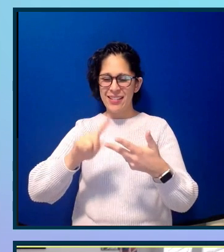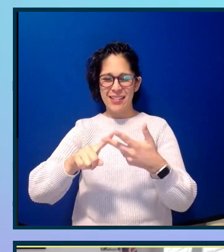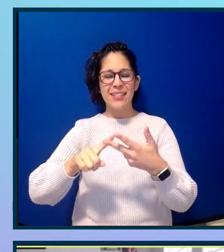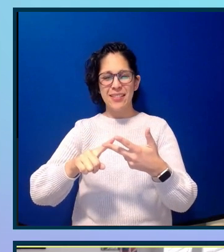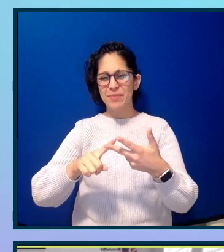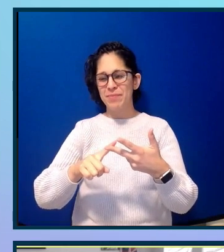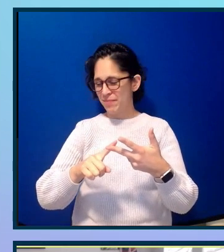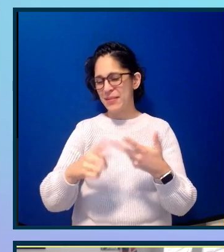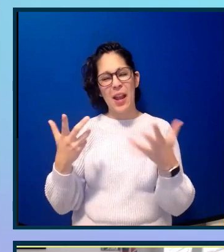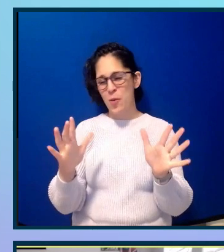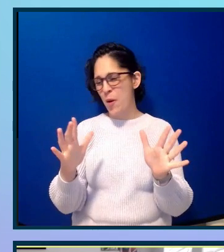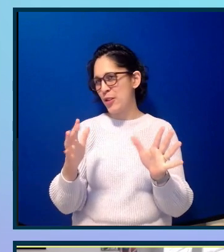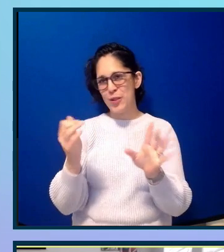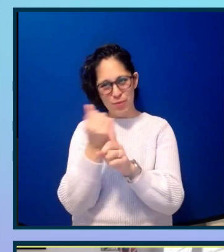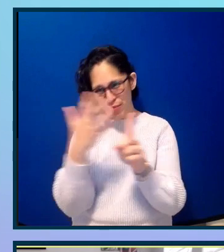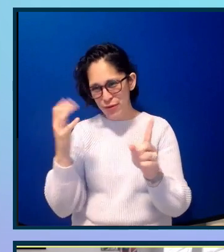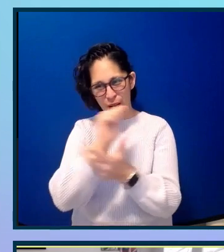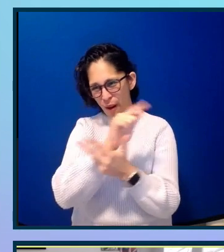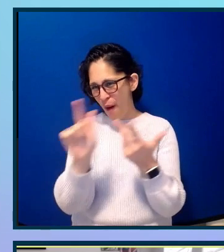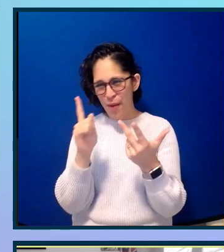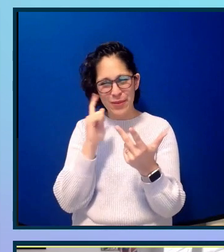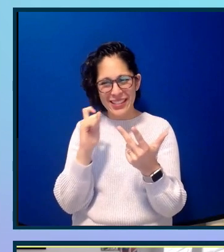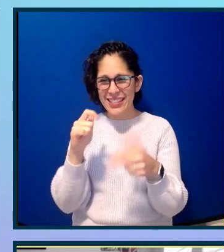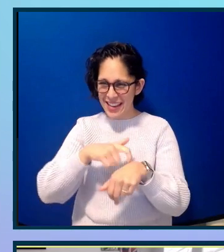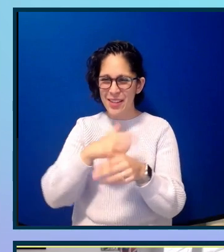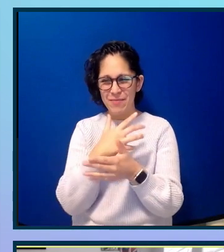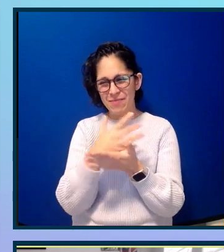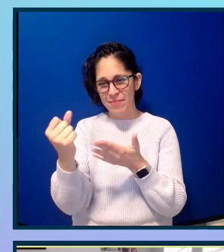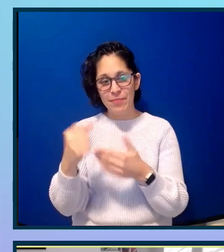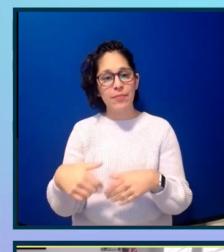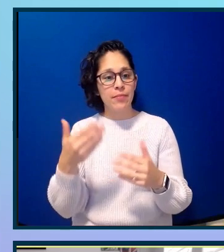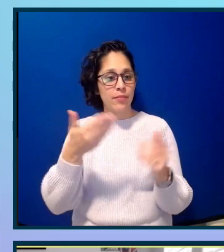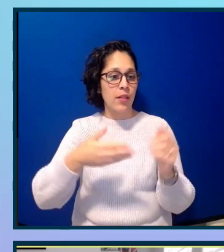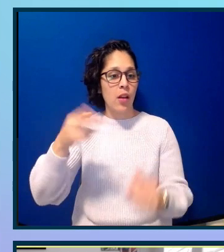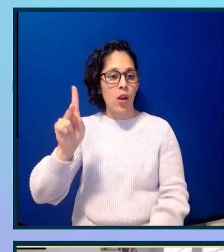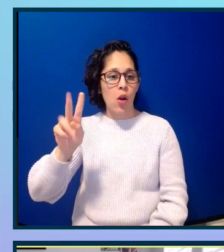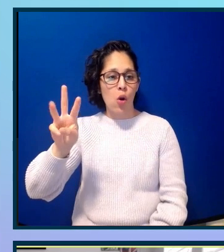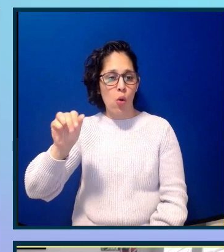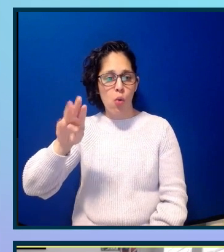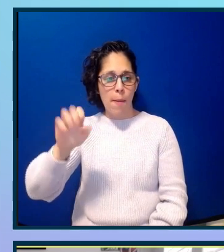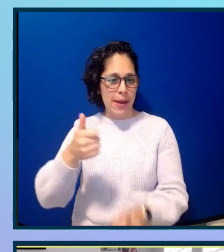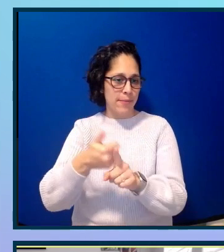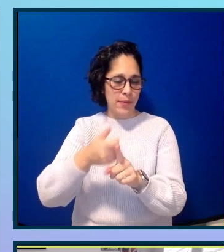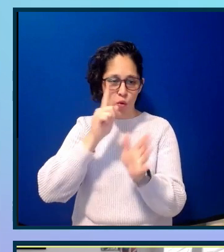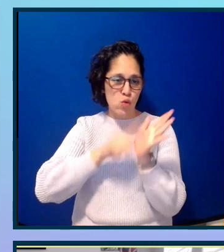since we don't have all day, is Kwame. Kwame is a researcher who has had a brain injury.